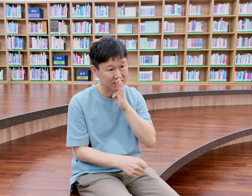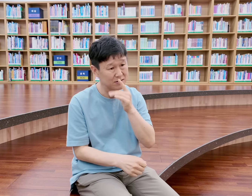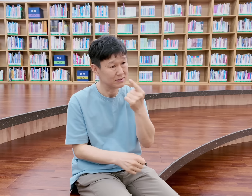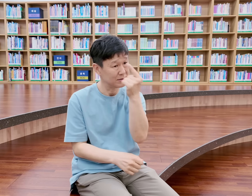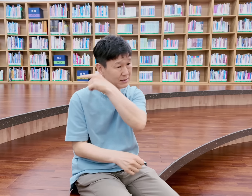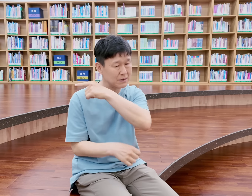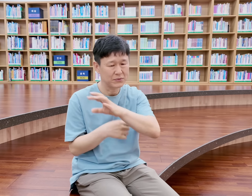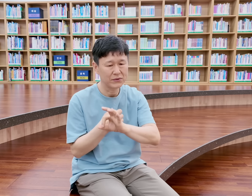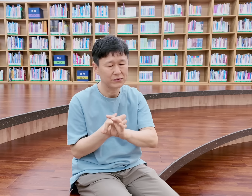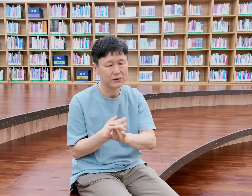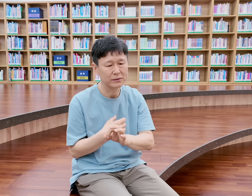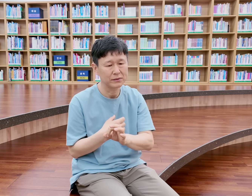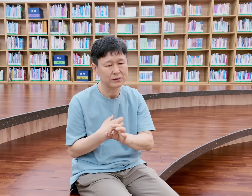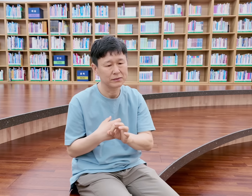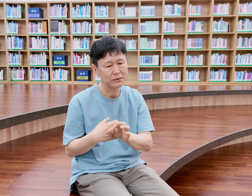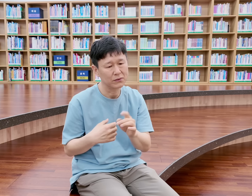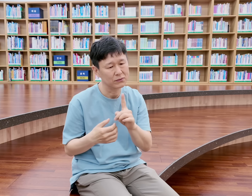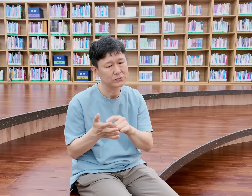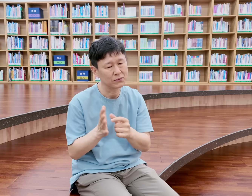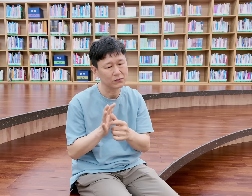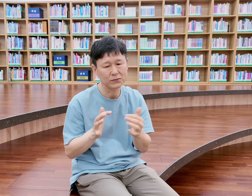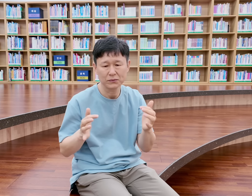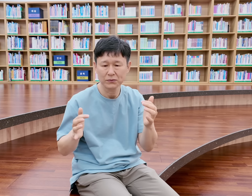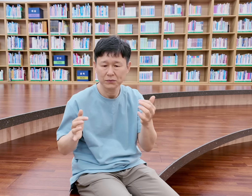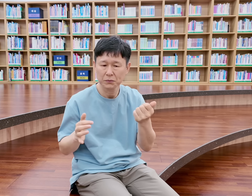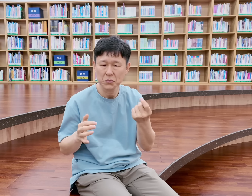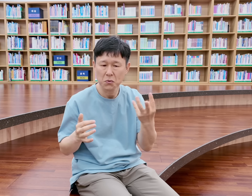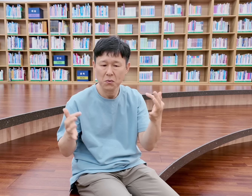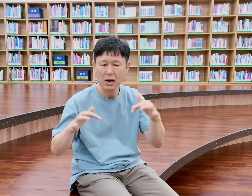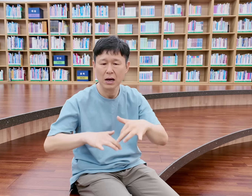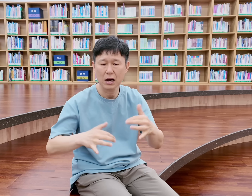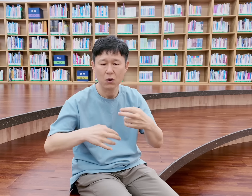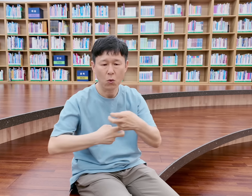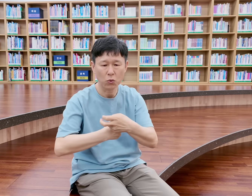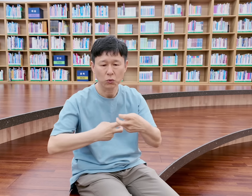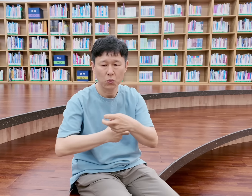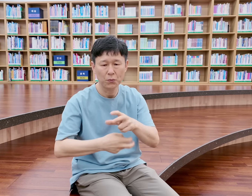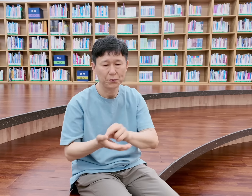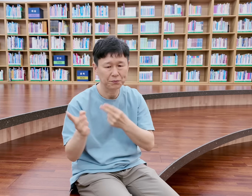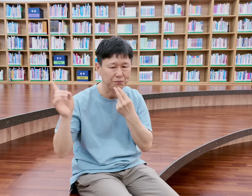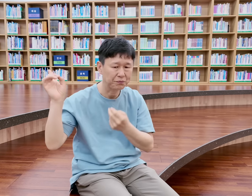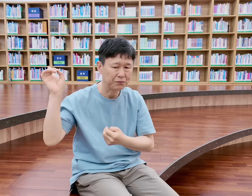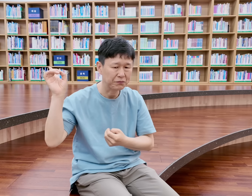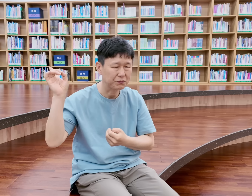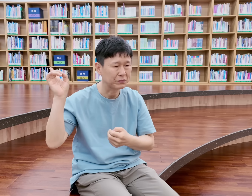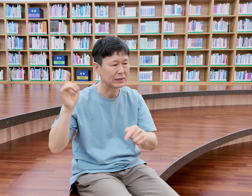When I go to libraries in other areas, there are a certain number of deaf people who visit. There are no transportation problems.